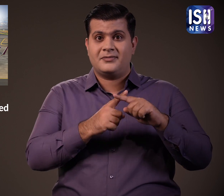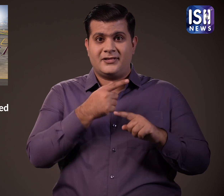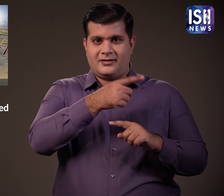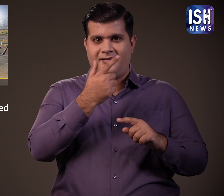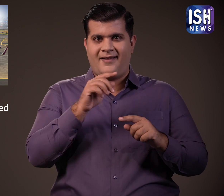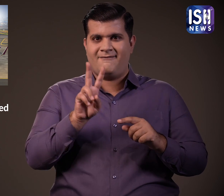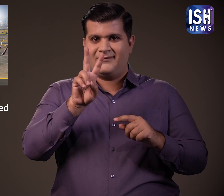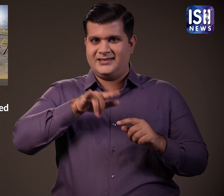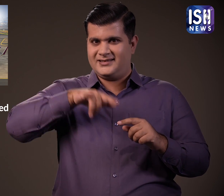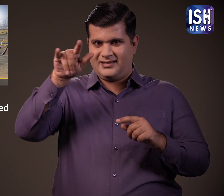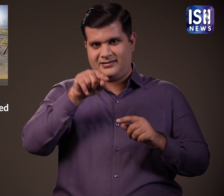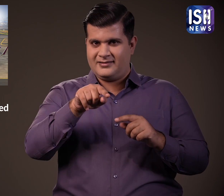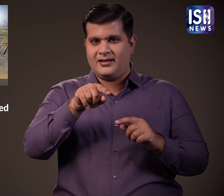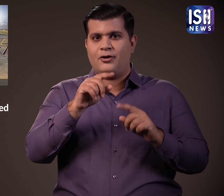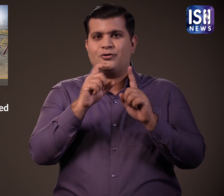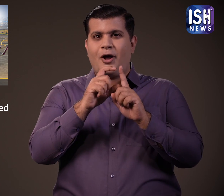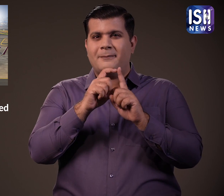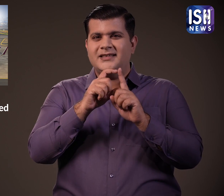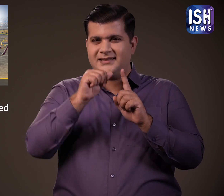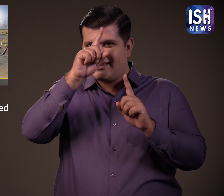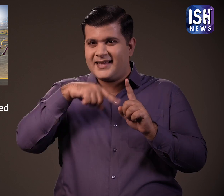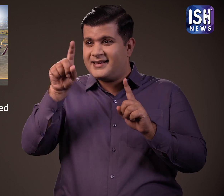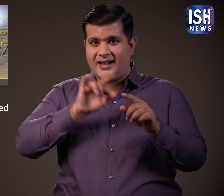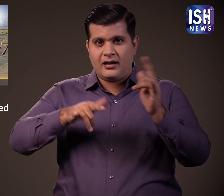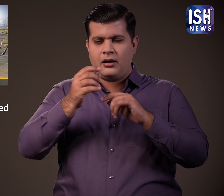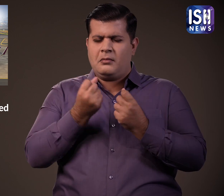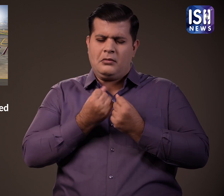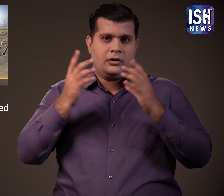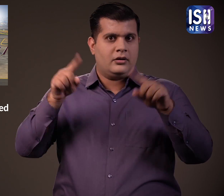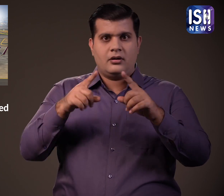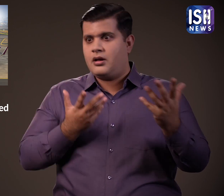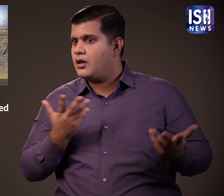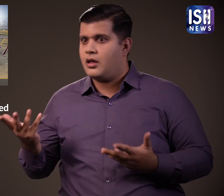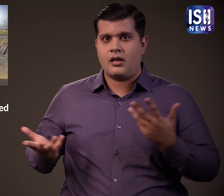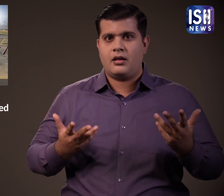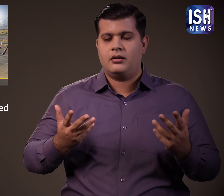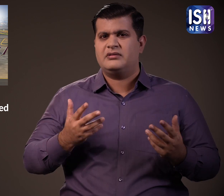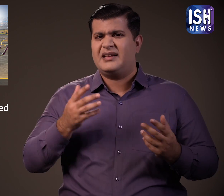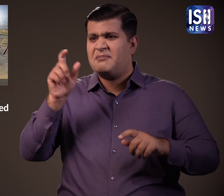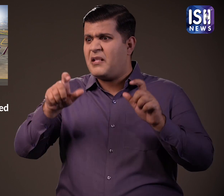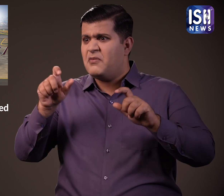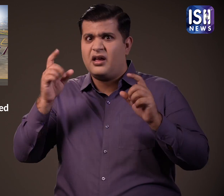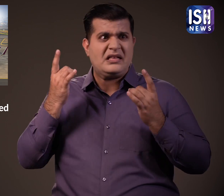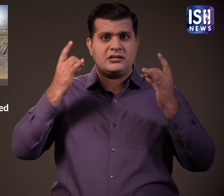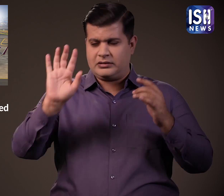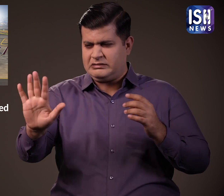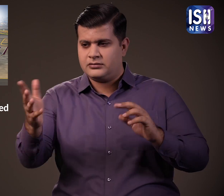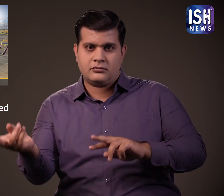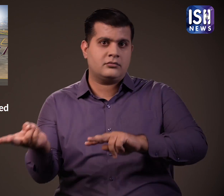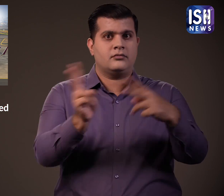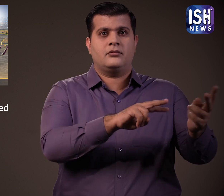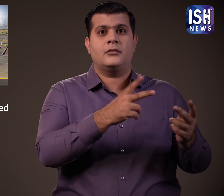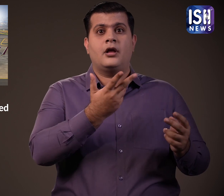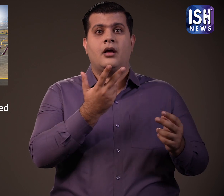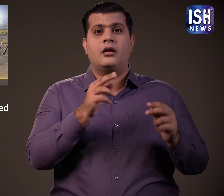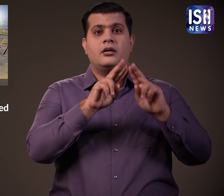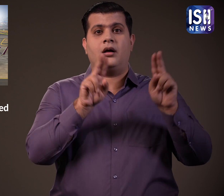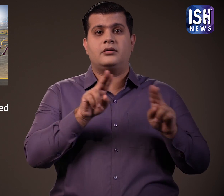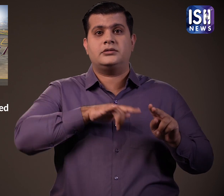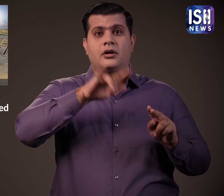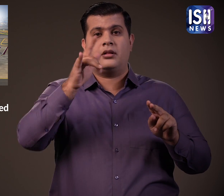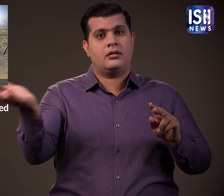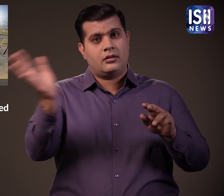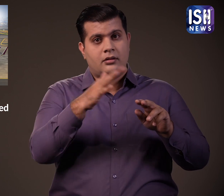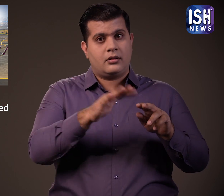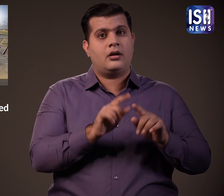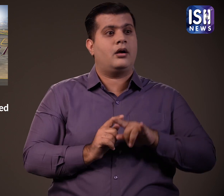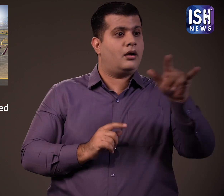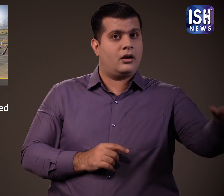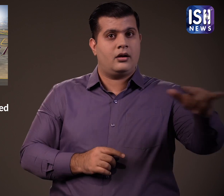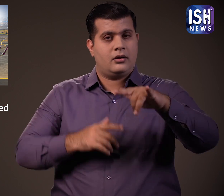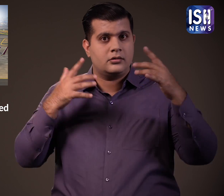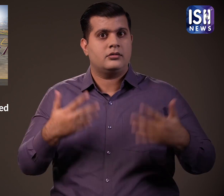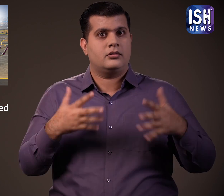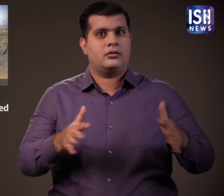Since many of Vistara's domestic flights were cancelled, the passengers were provided alternate seats in international flights